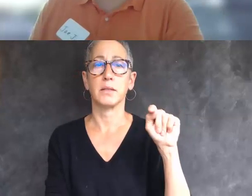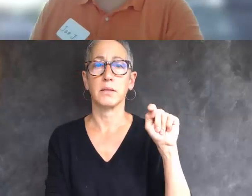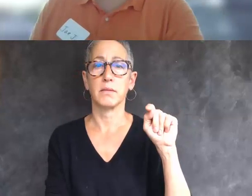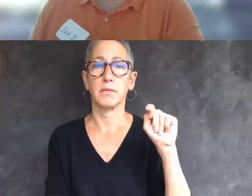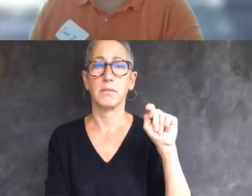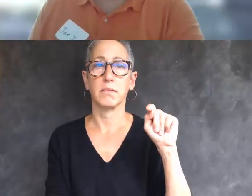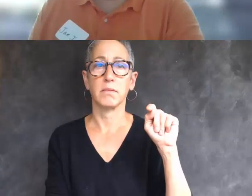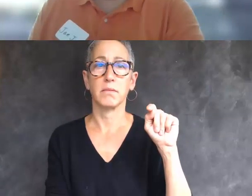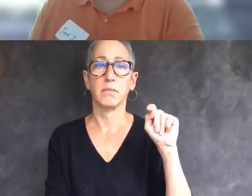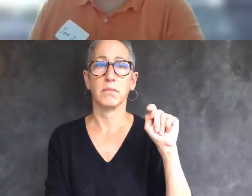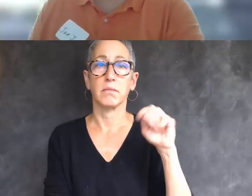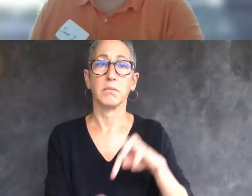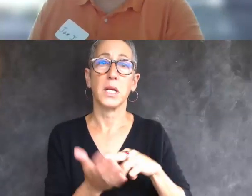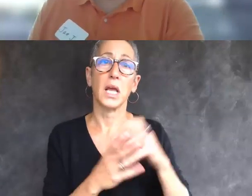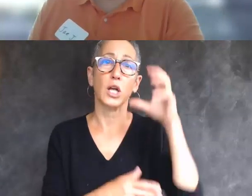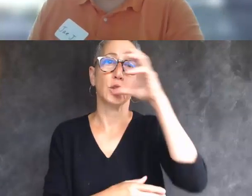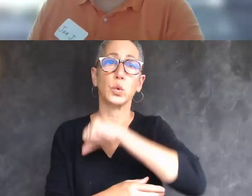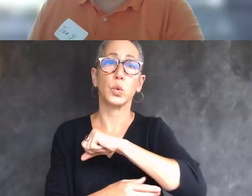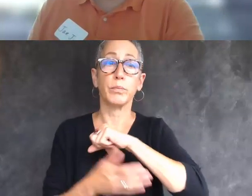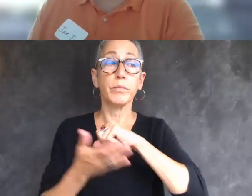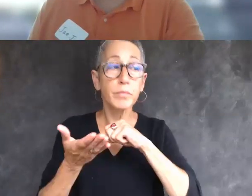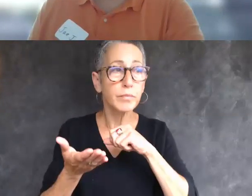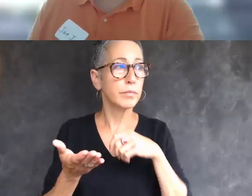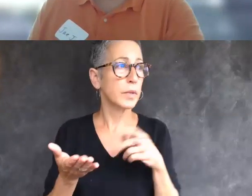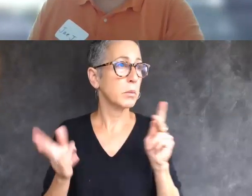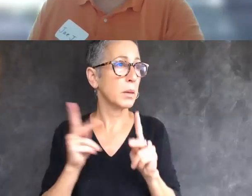that people have to be able to abide by certain behavior all the time